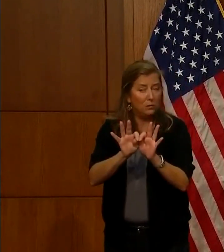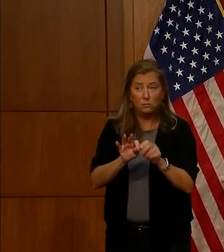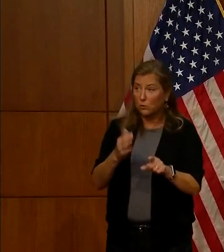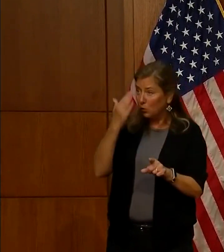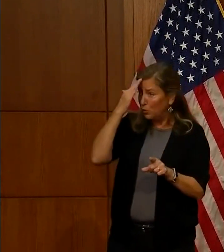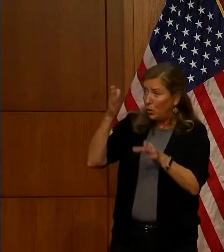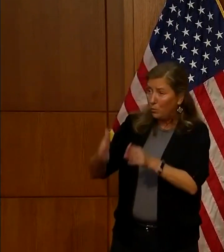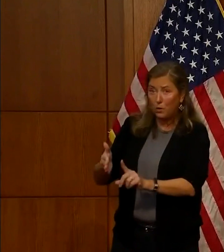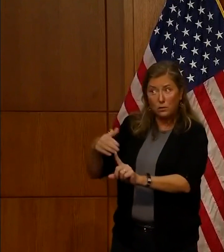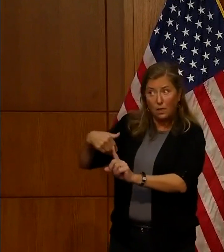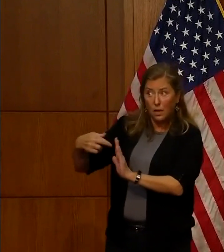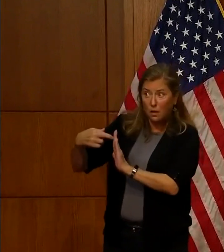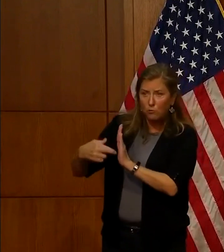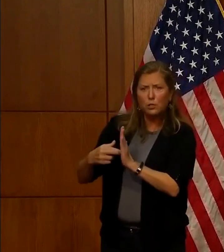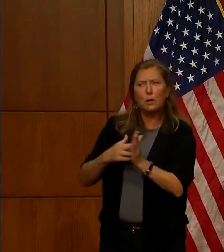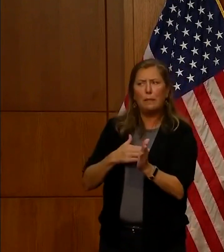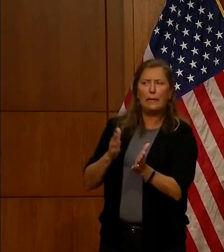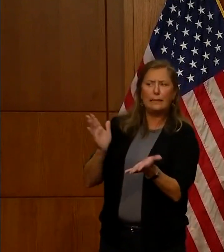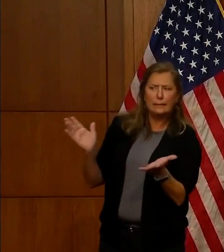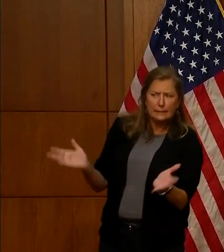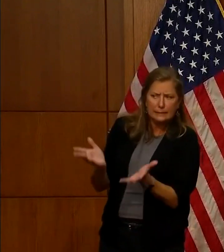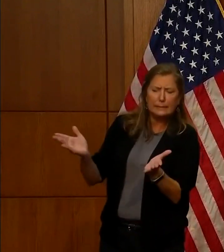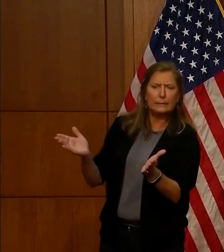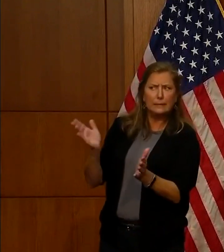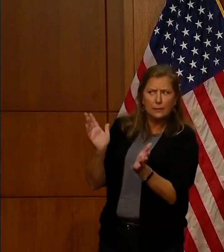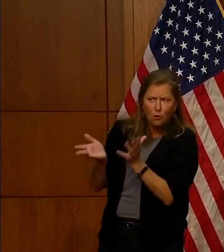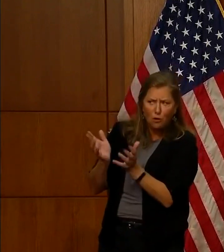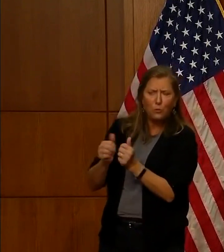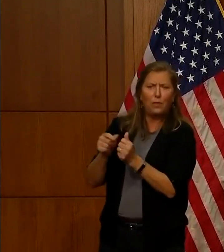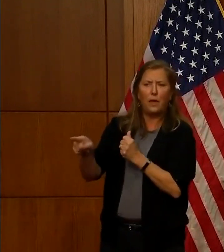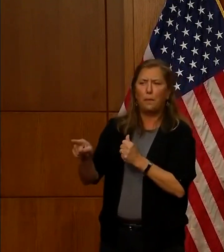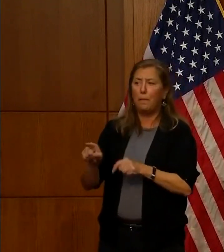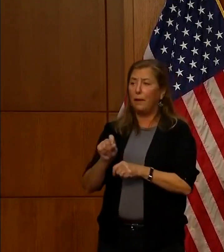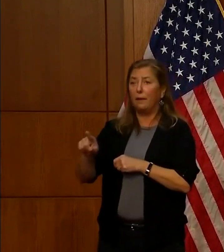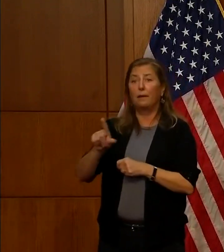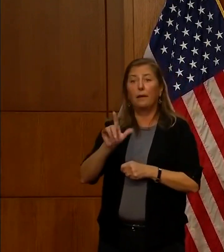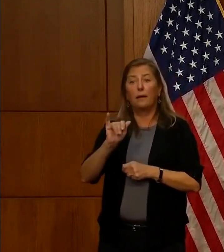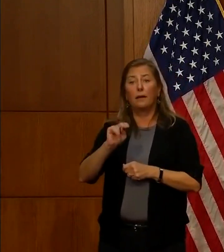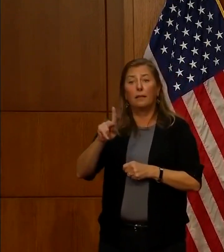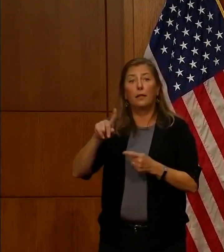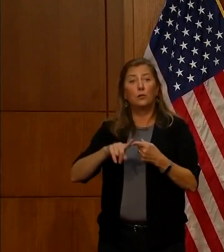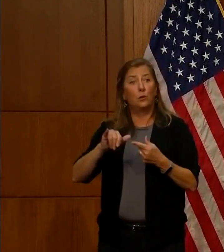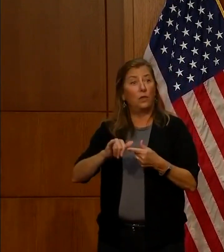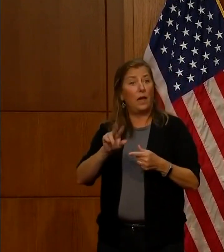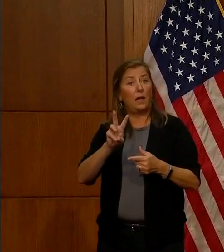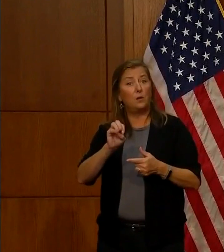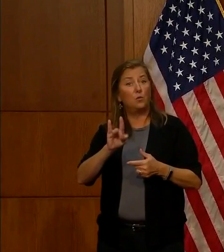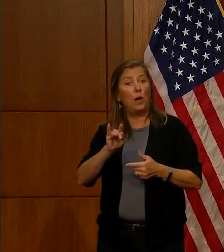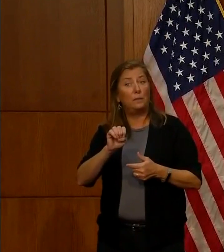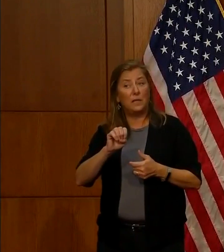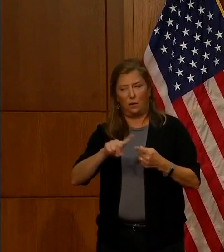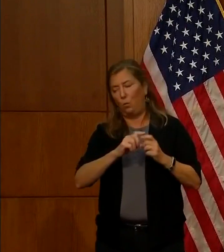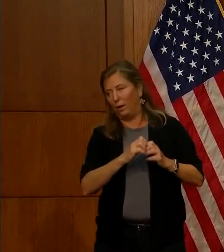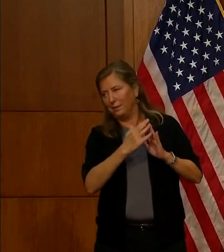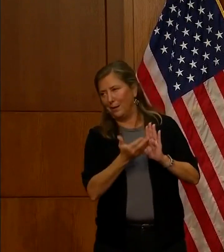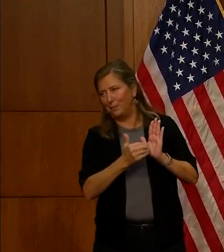IT'S IMPORTANT. YOU KNOW SOMEONE WHO ISN'T REGISTERED PLEASE TALK TO THEM. SEND THEM